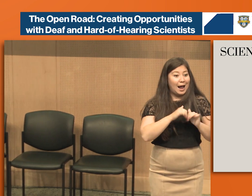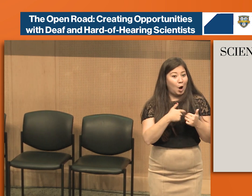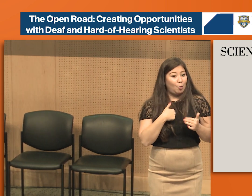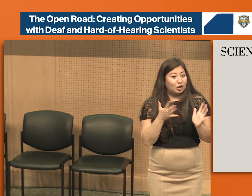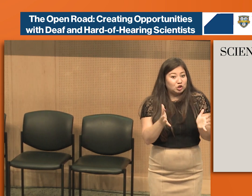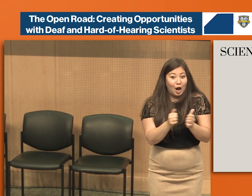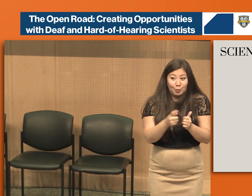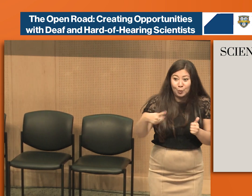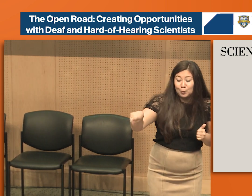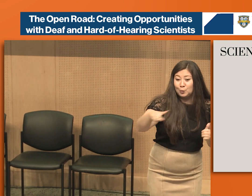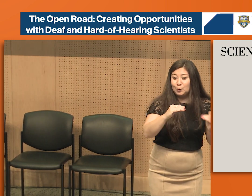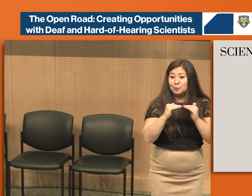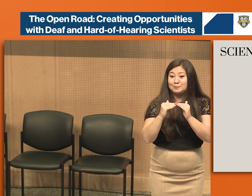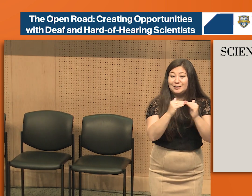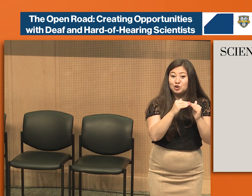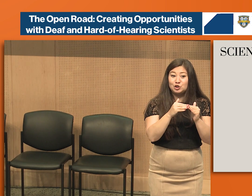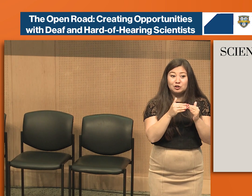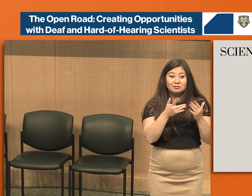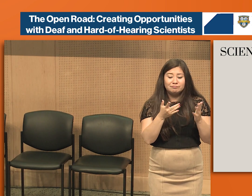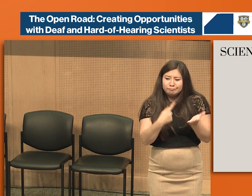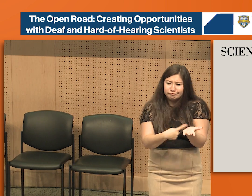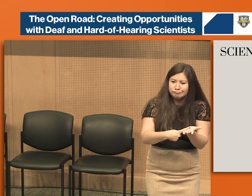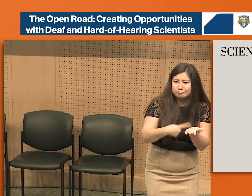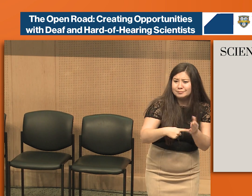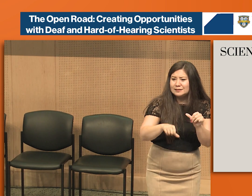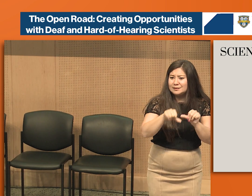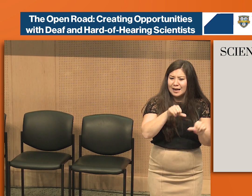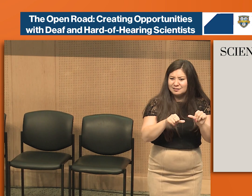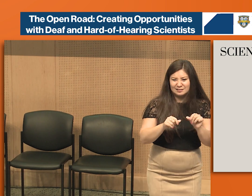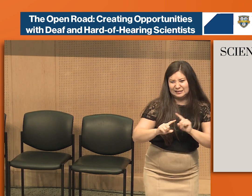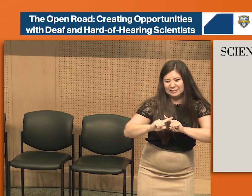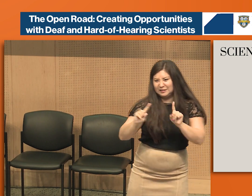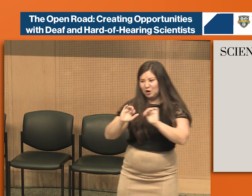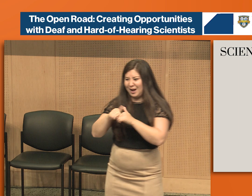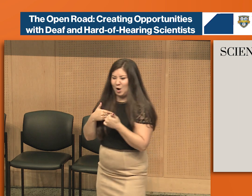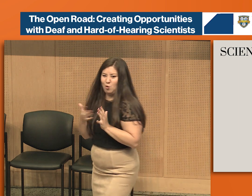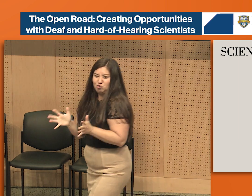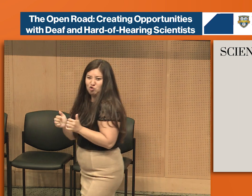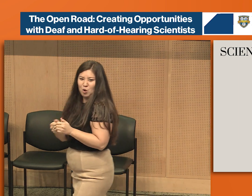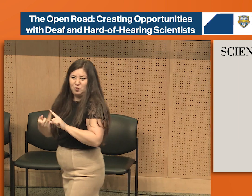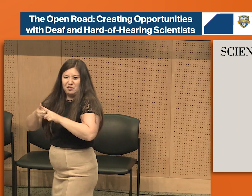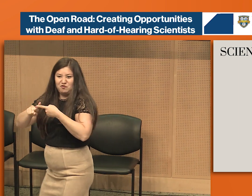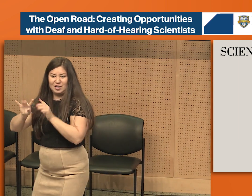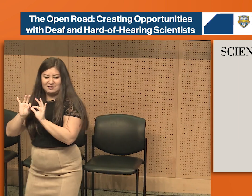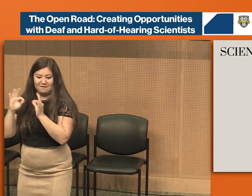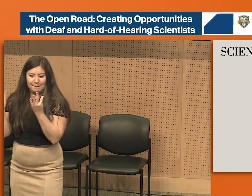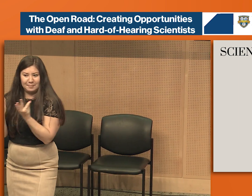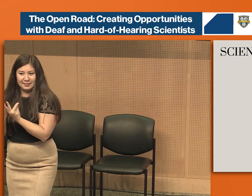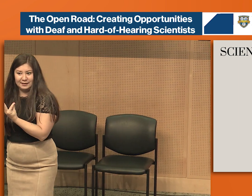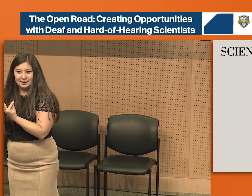are like apples and oranges. The way we talk about science with scientists is different than how we talk about science